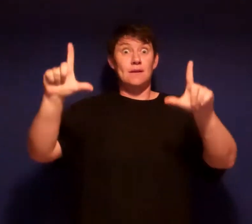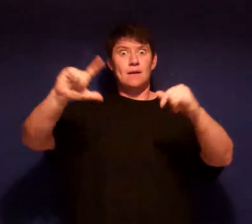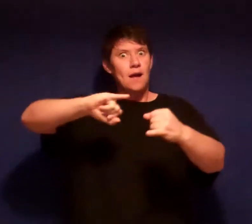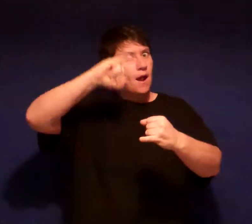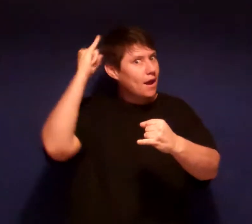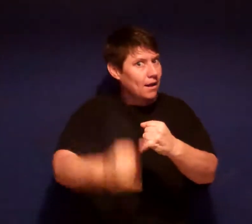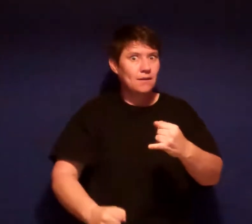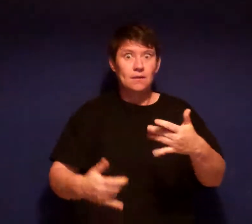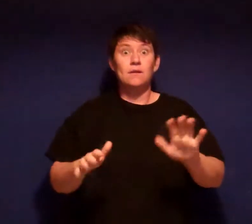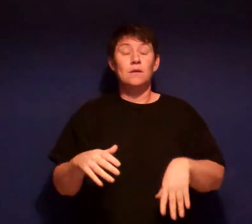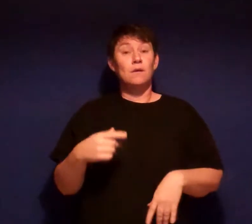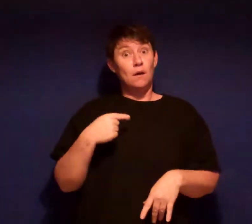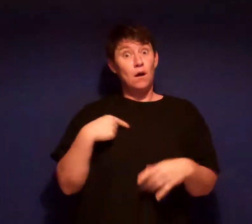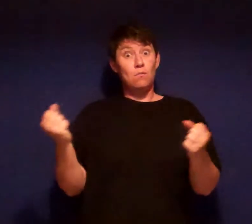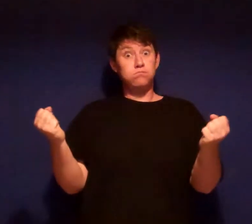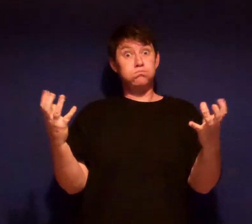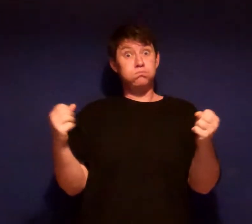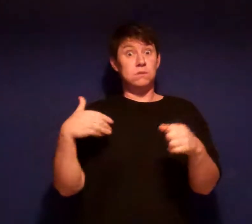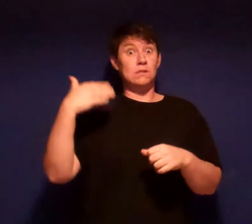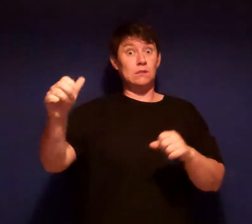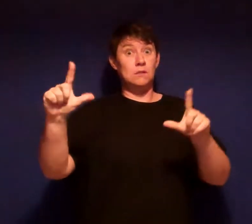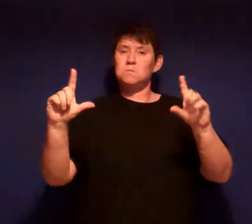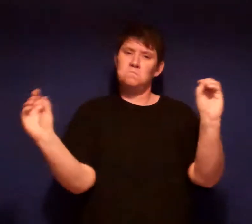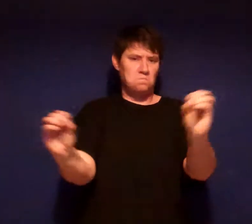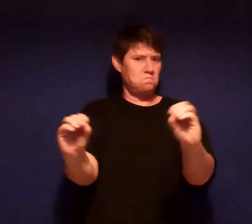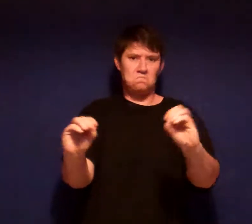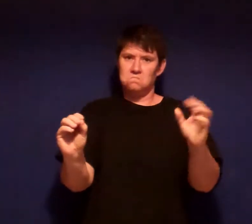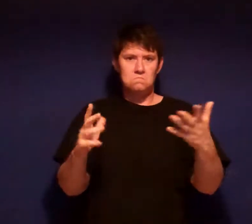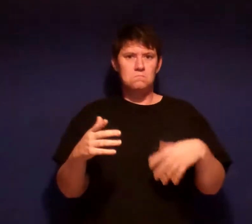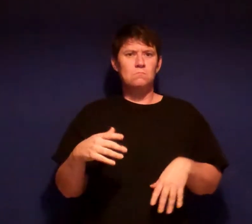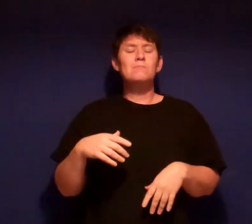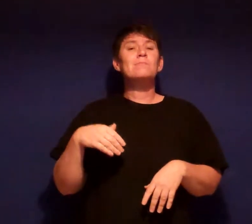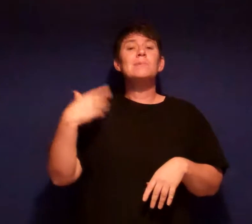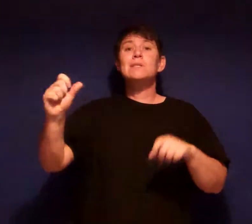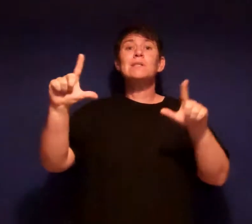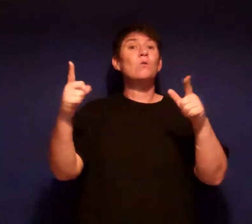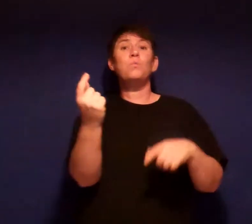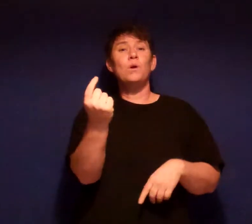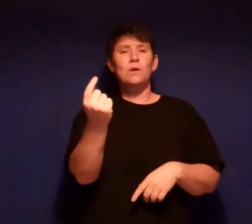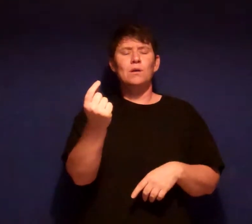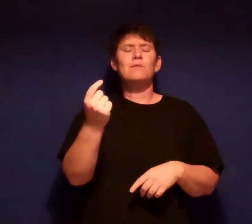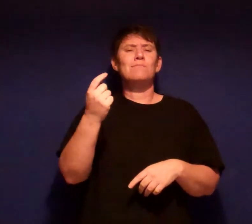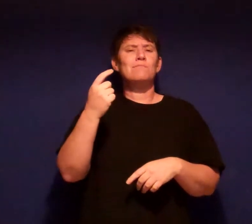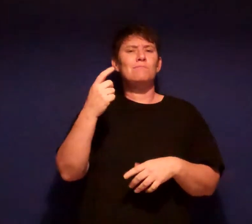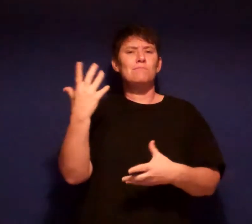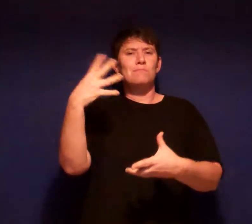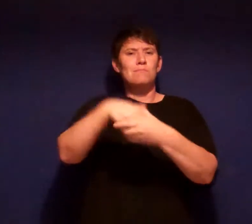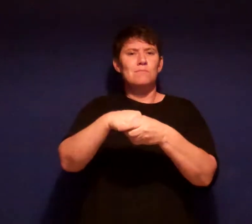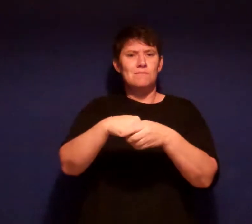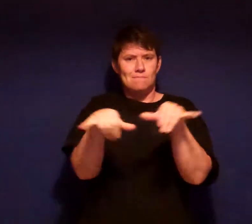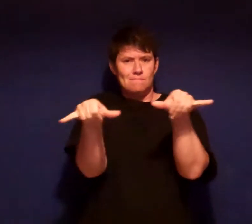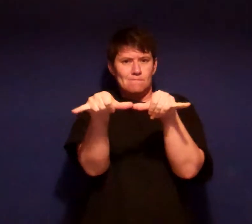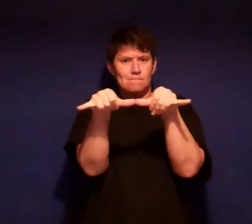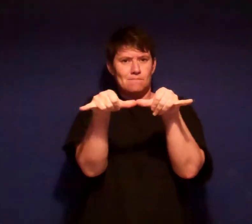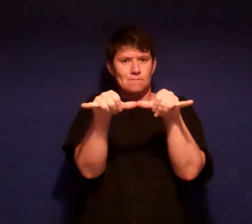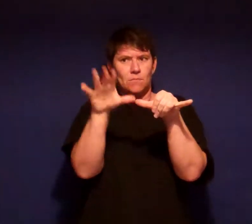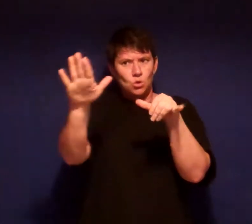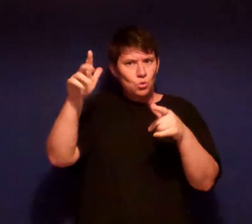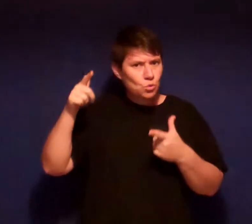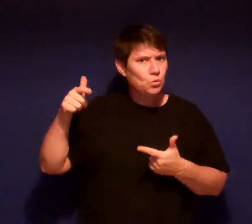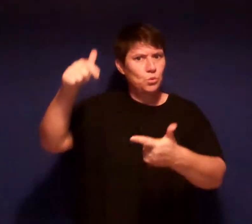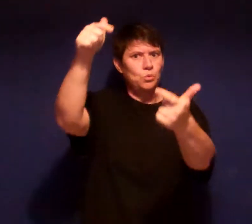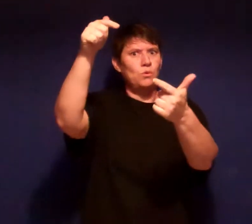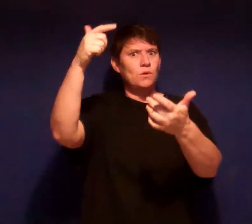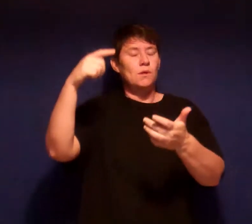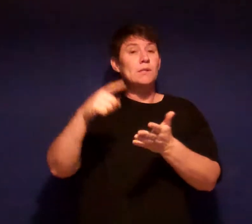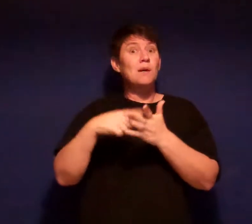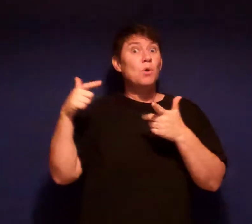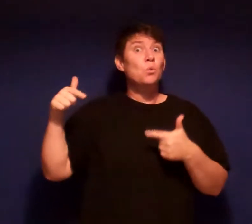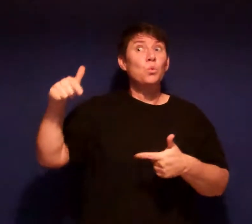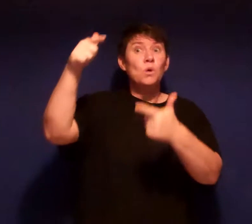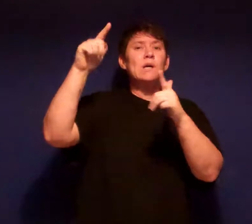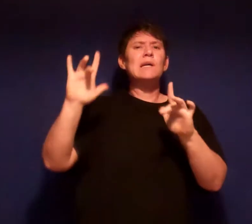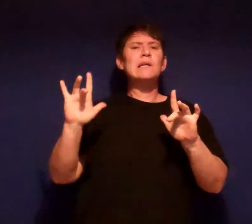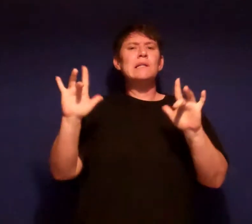In the next slide, you will see a chart showing how tornadoes are measured according to strength.